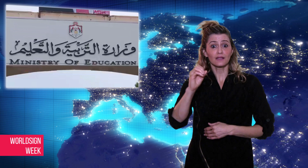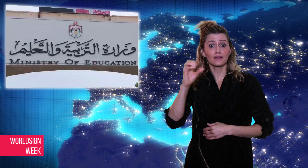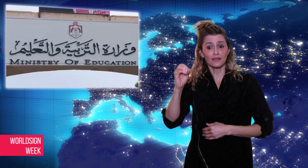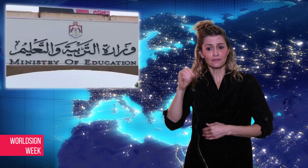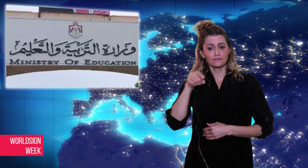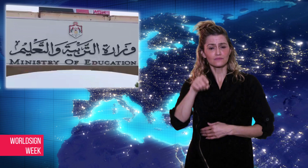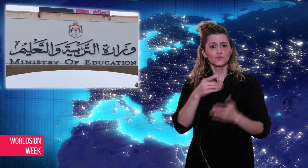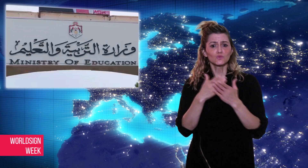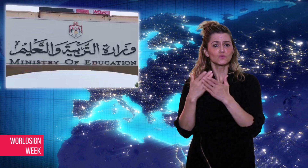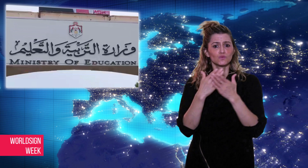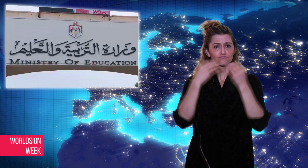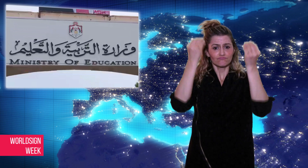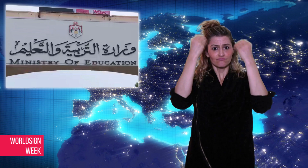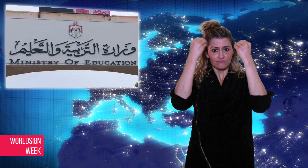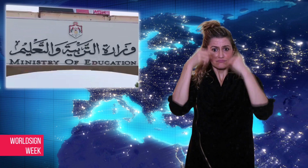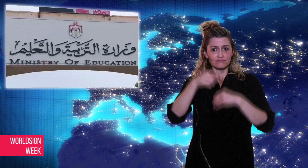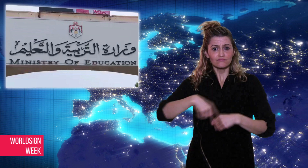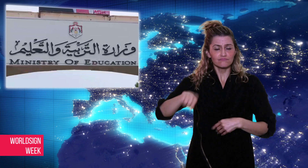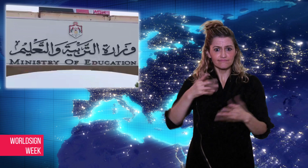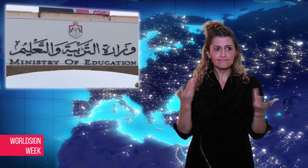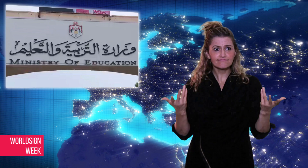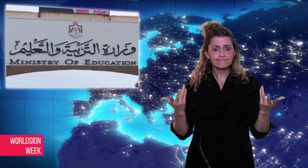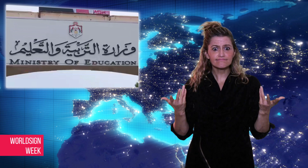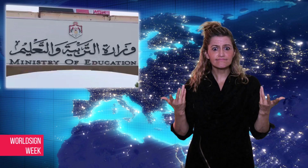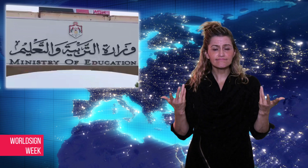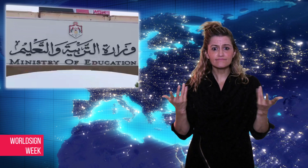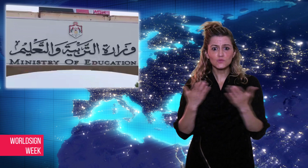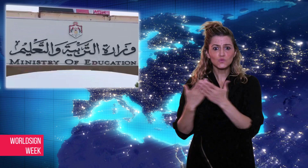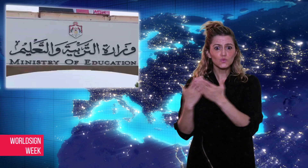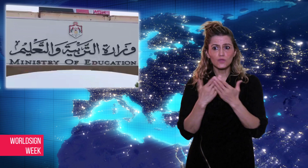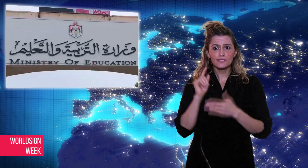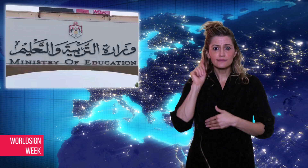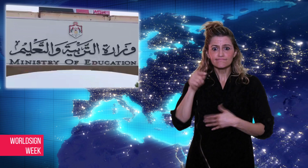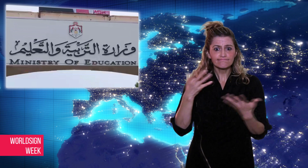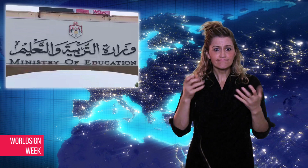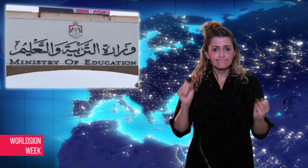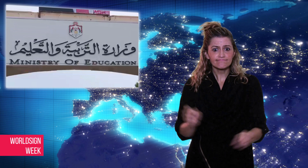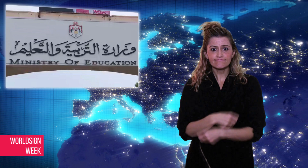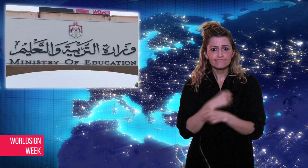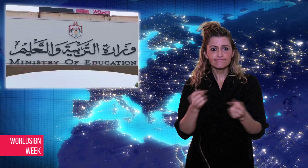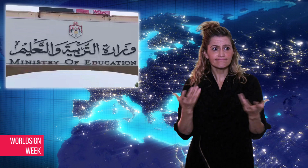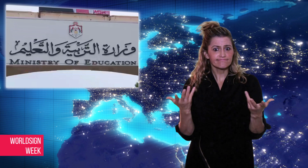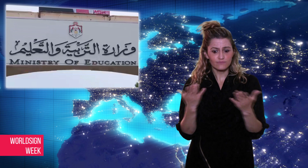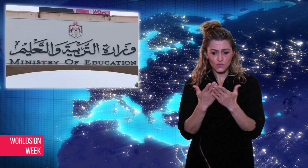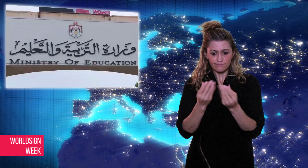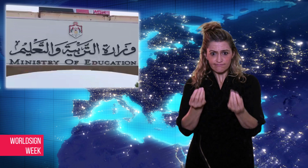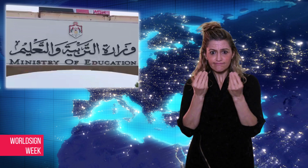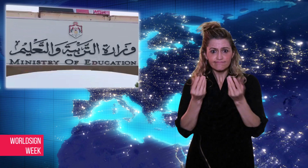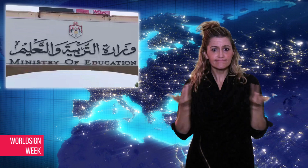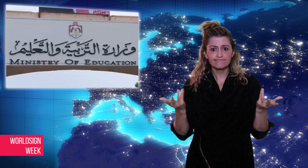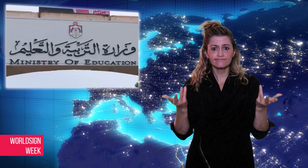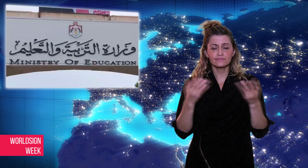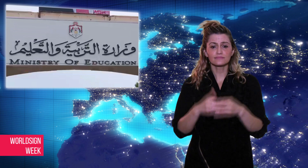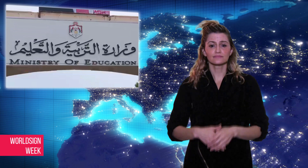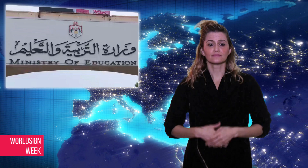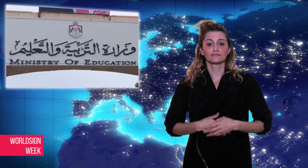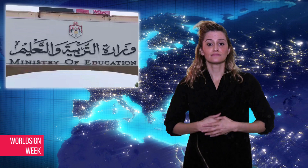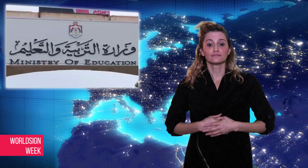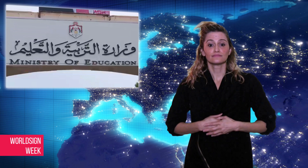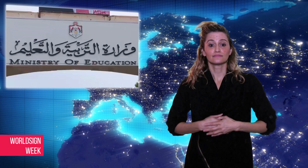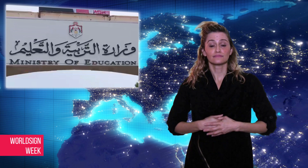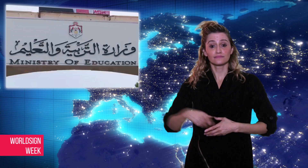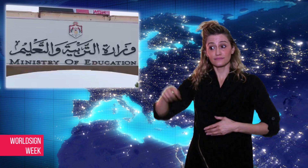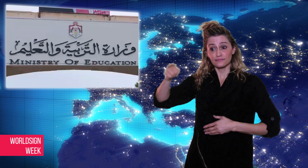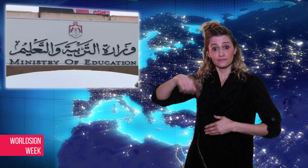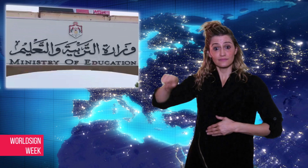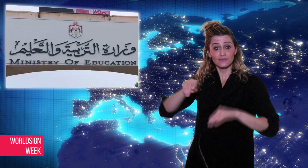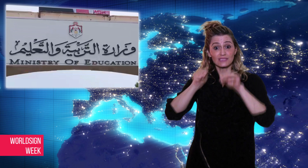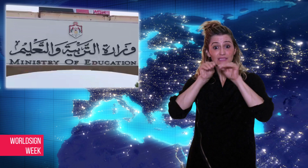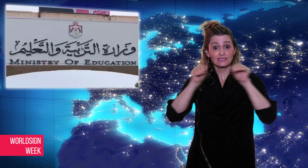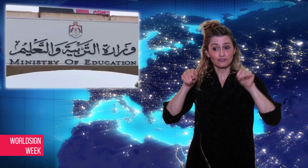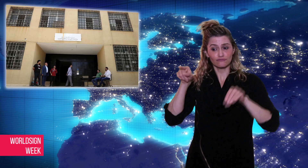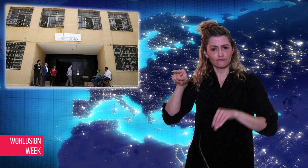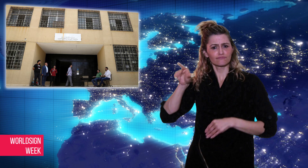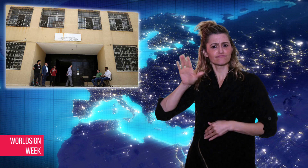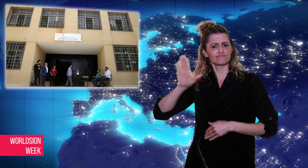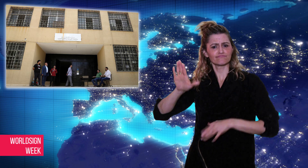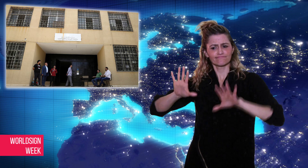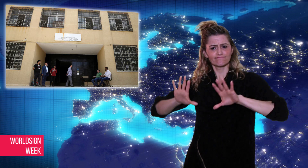school year. The teachers union claimed that in 2014,